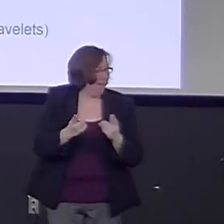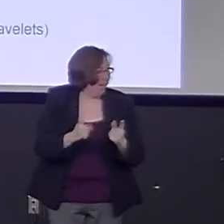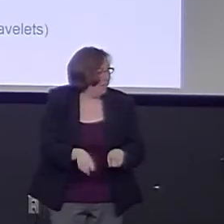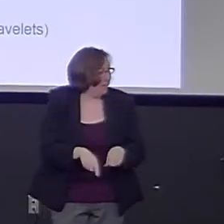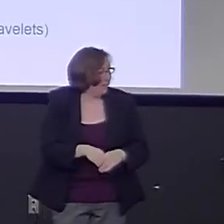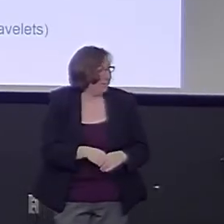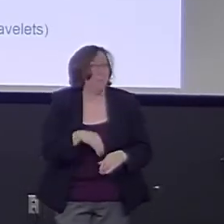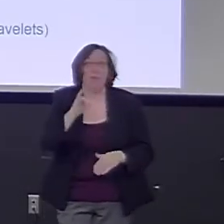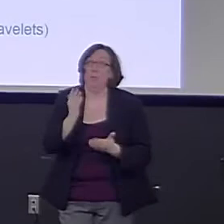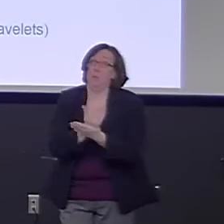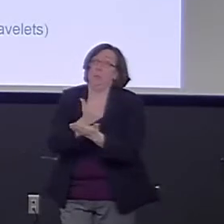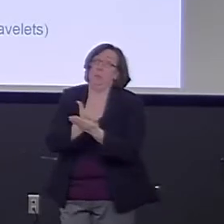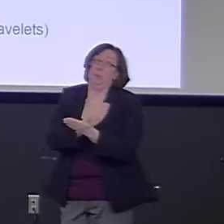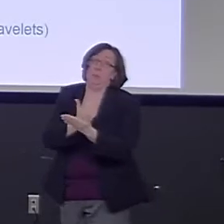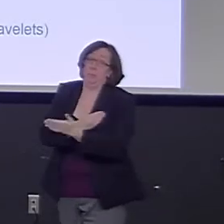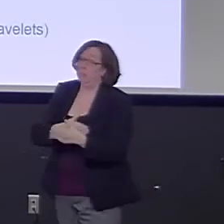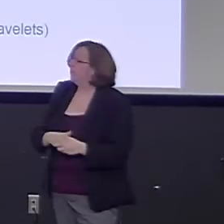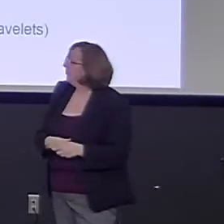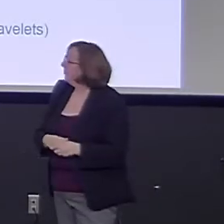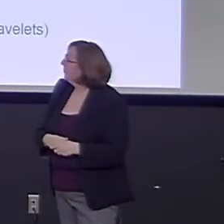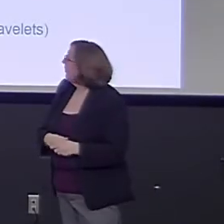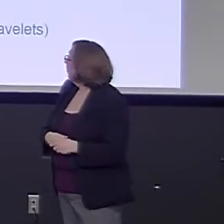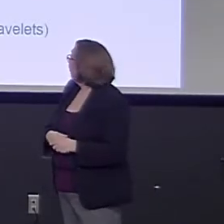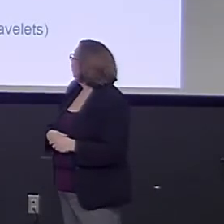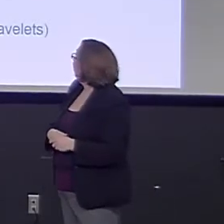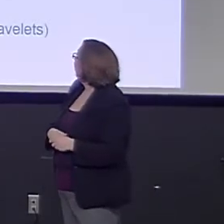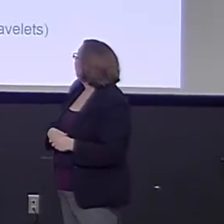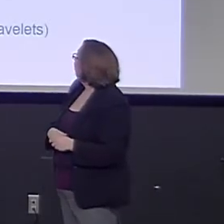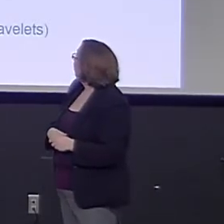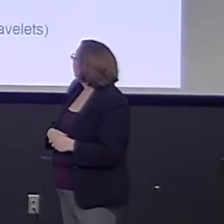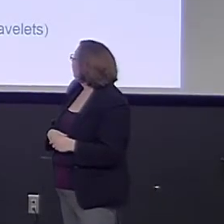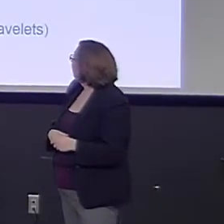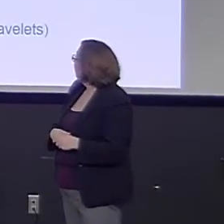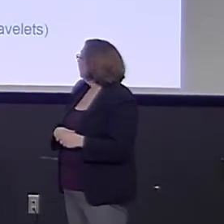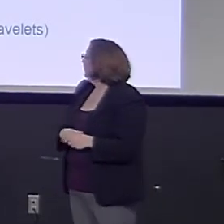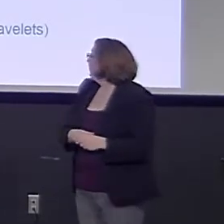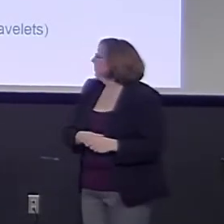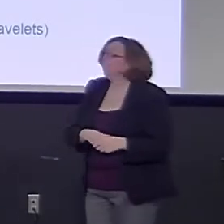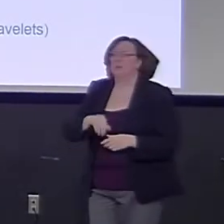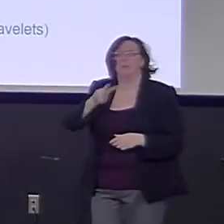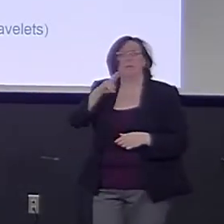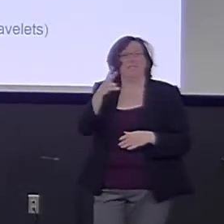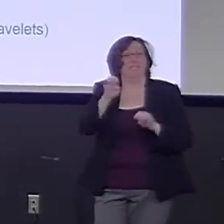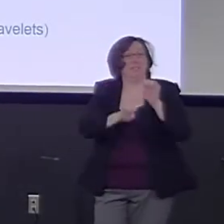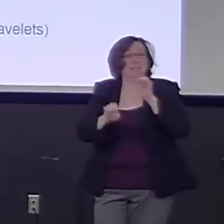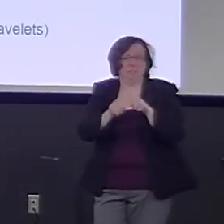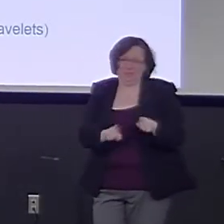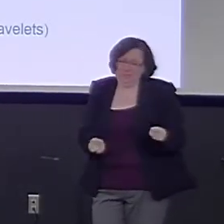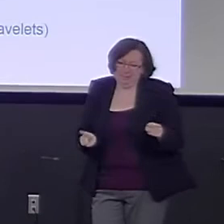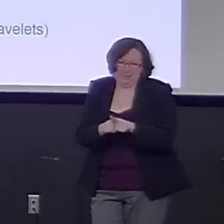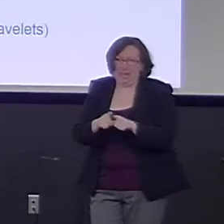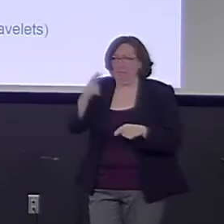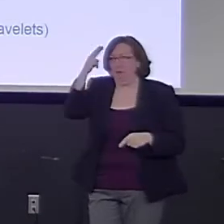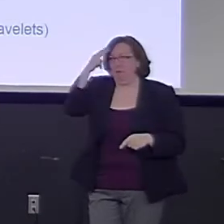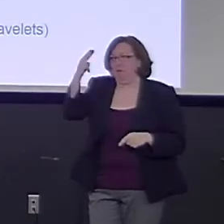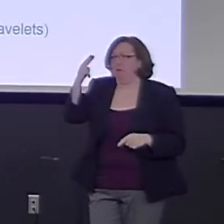The second experiment is exactly the same hypothesis, but we're gonna do this with verbal spoken language.